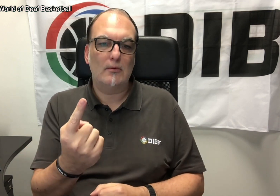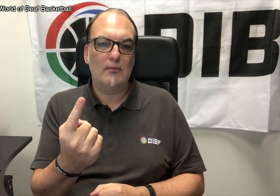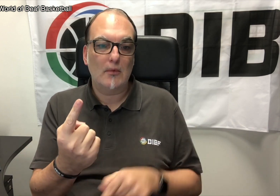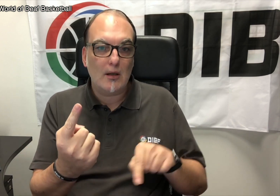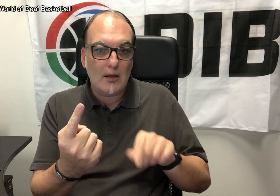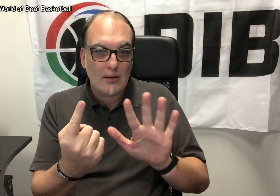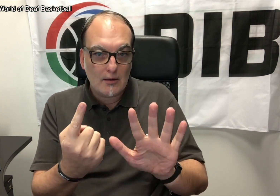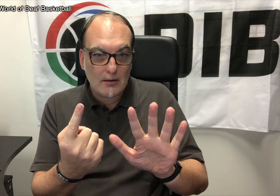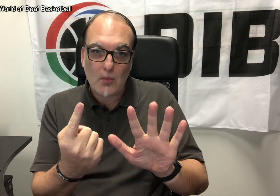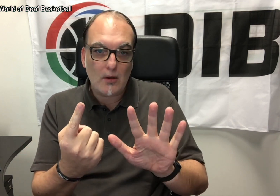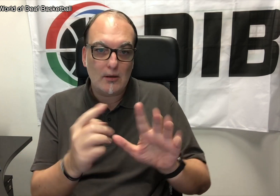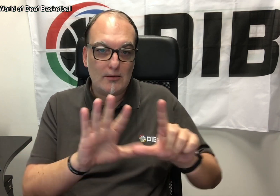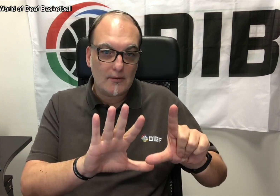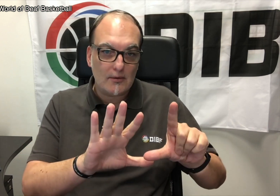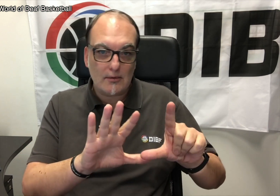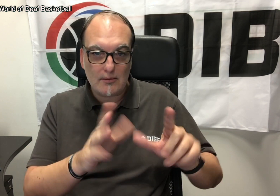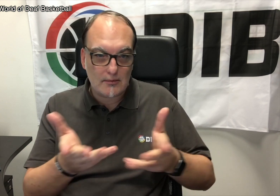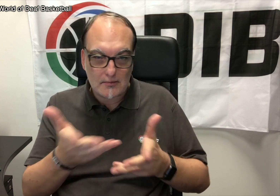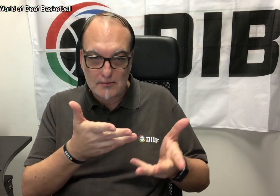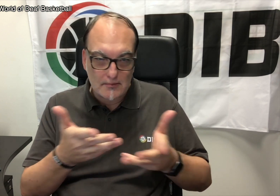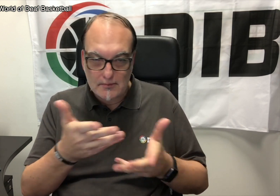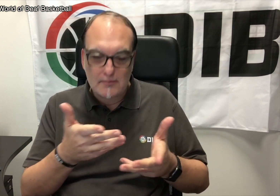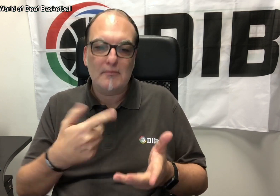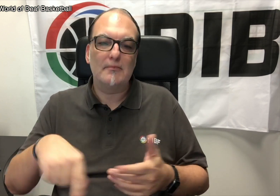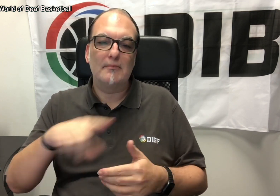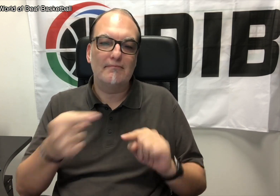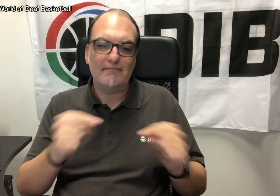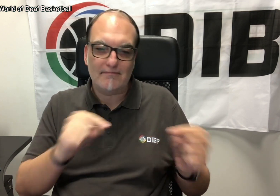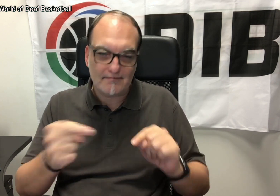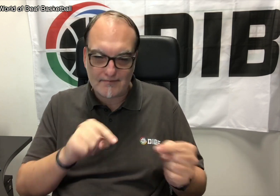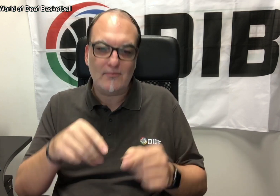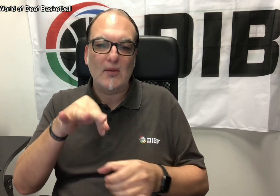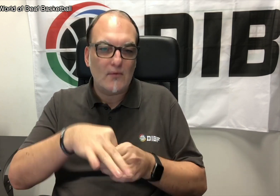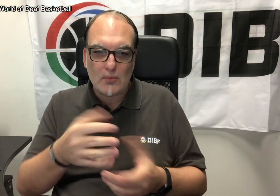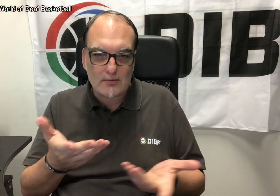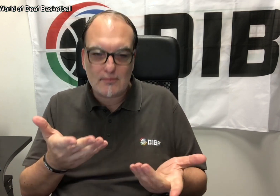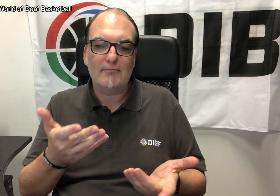Whether to have 5 or 7 was debated and voted on,